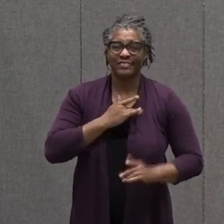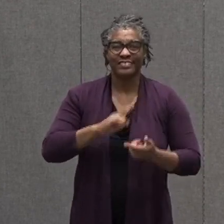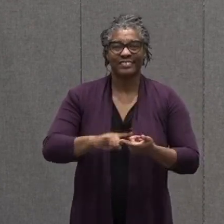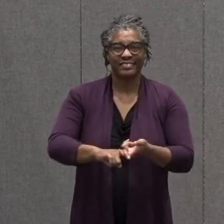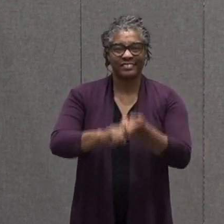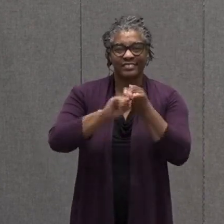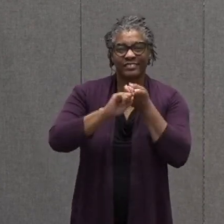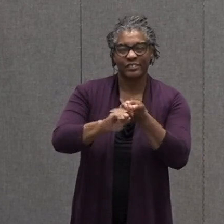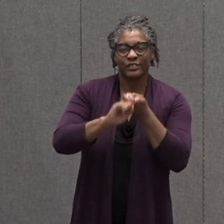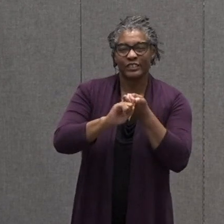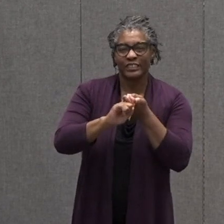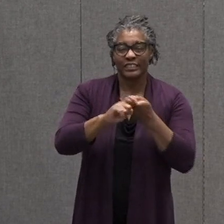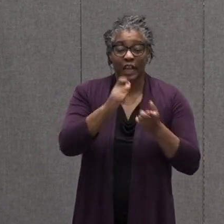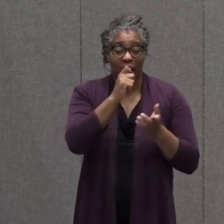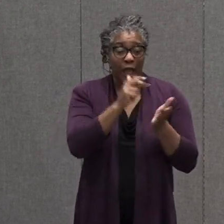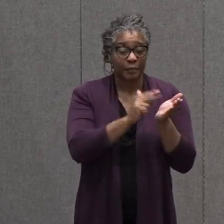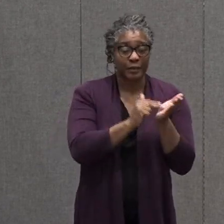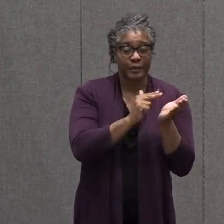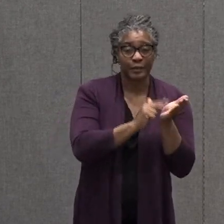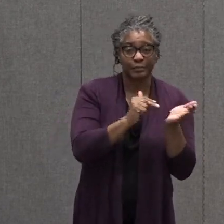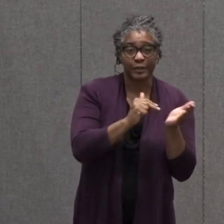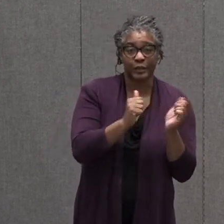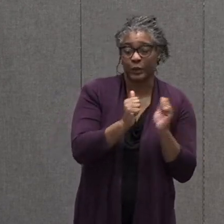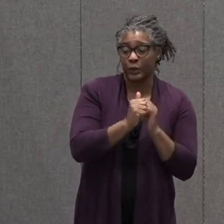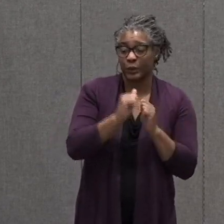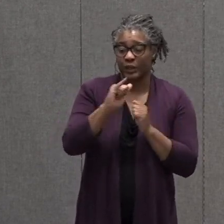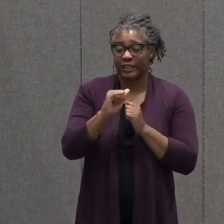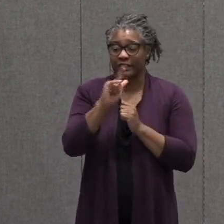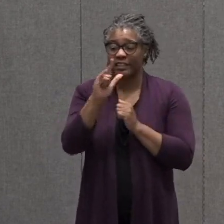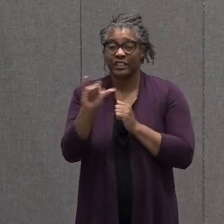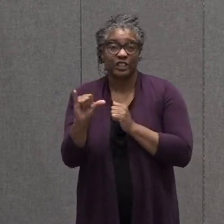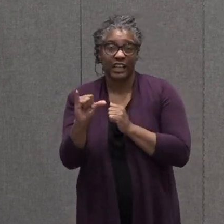and all of the other foods that Peanut Butter met along the way.